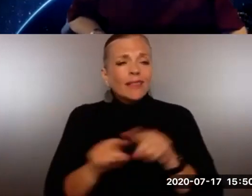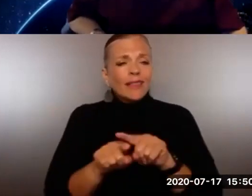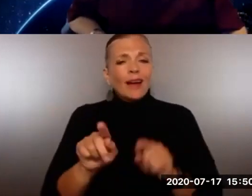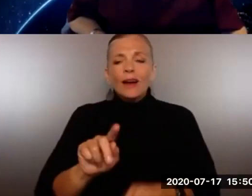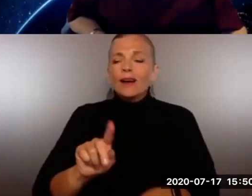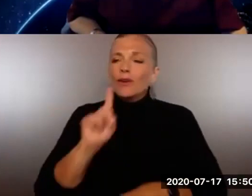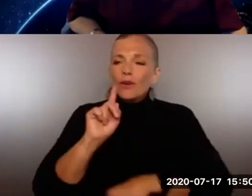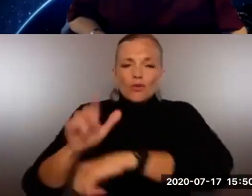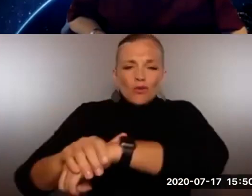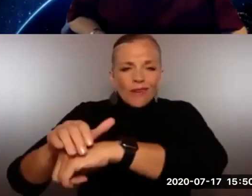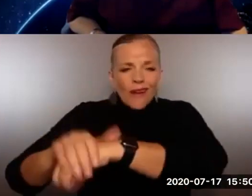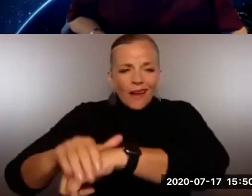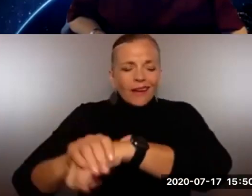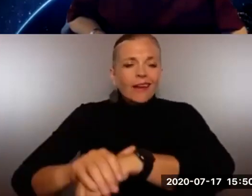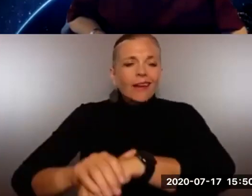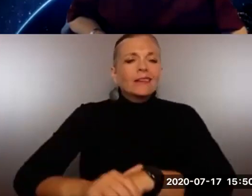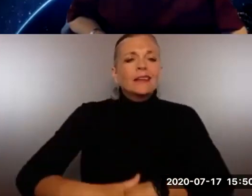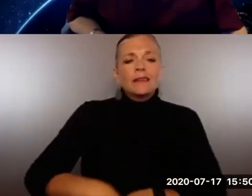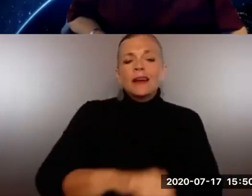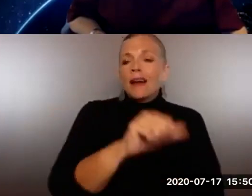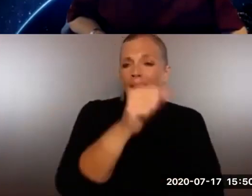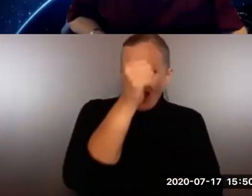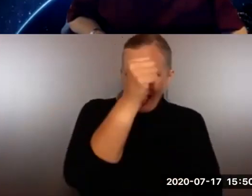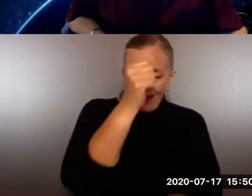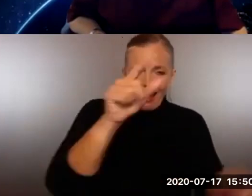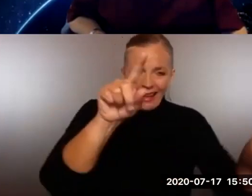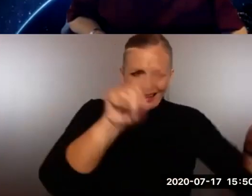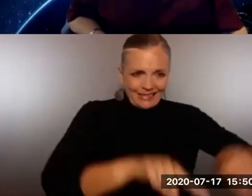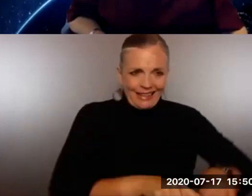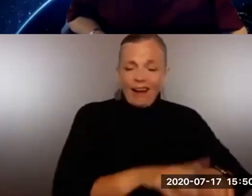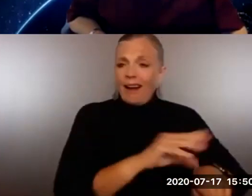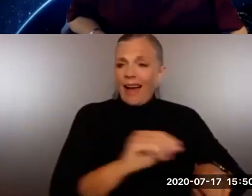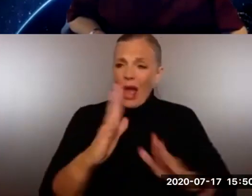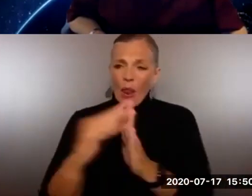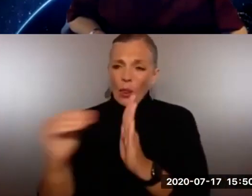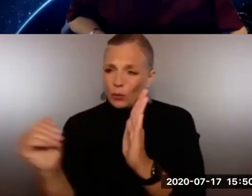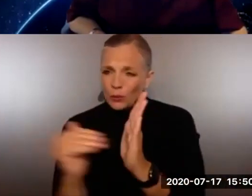India, and New Zealand and many others, but by no